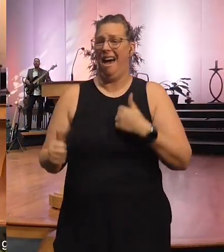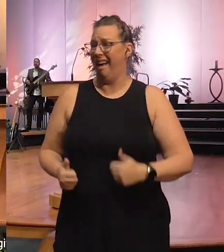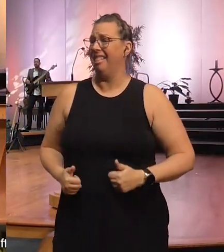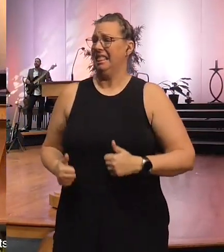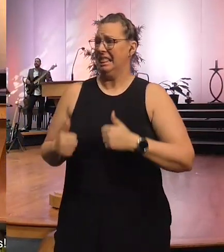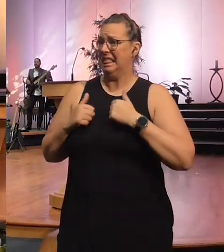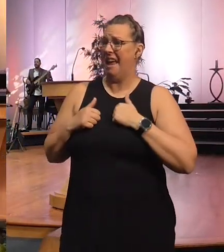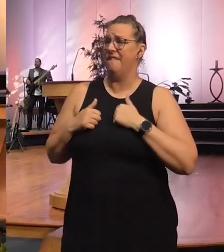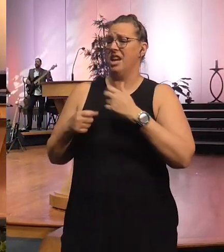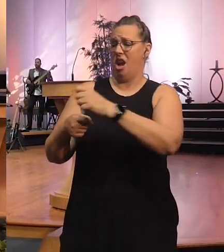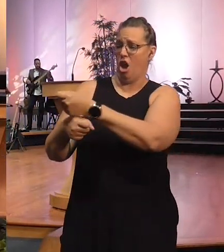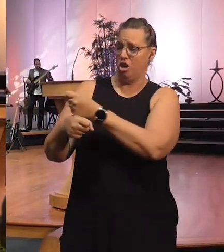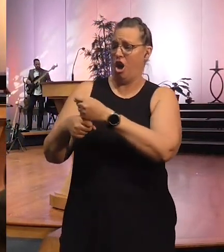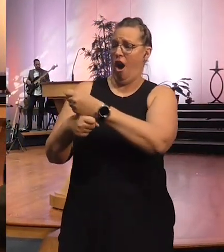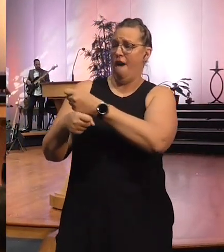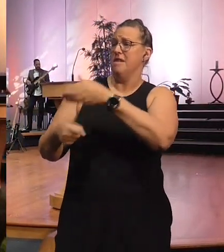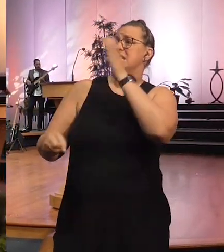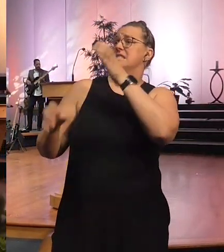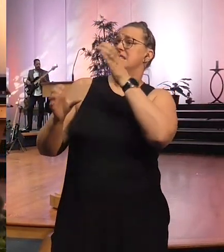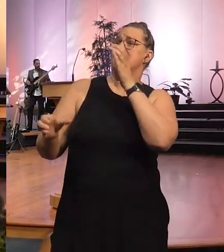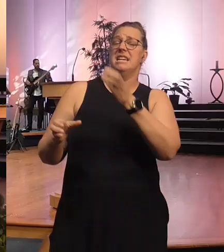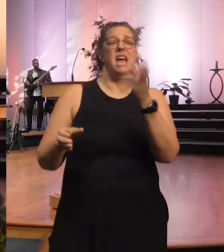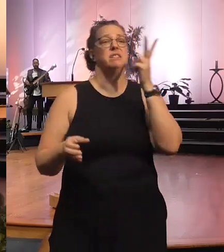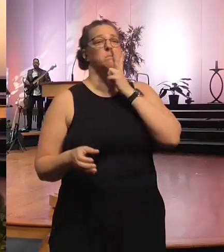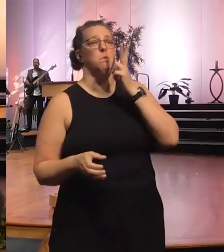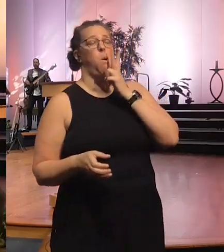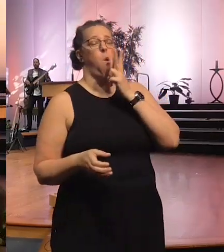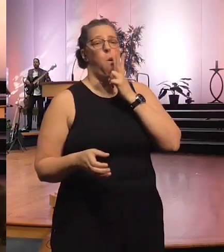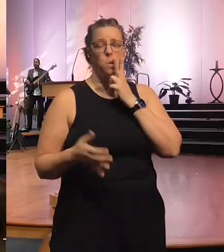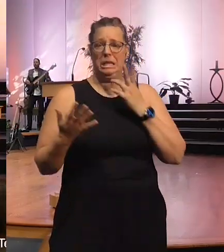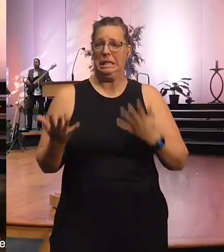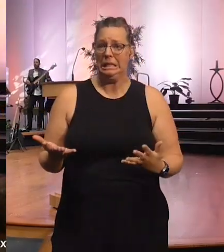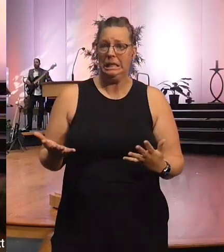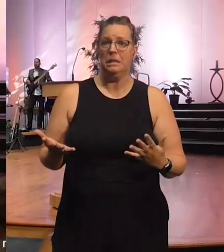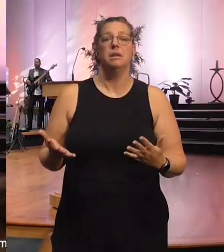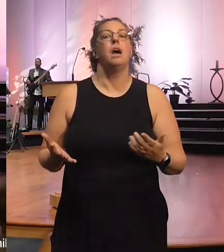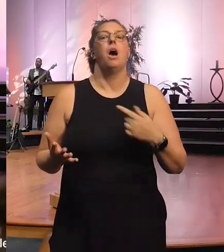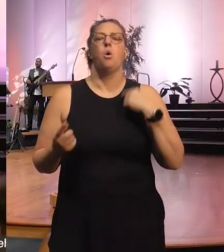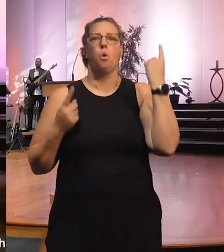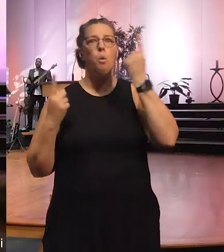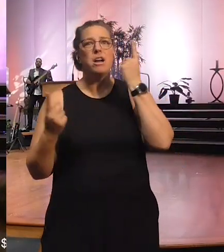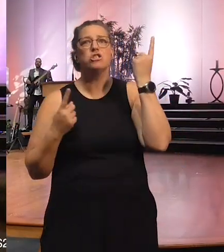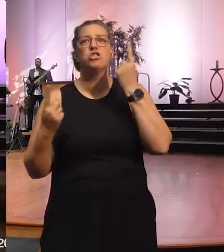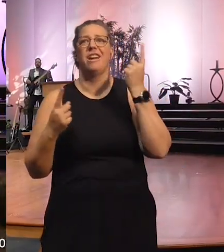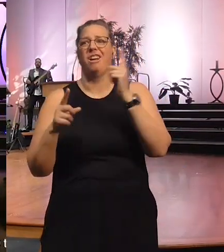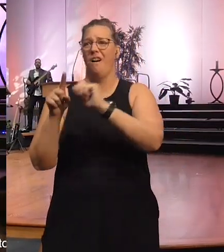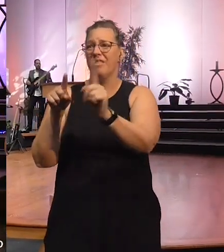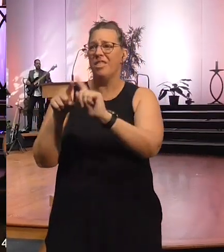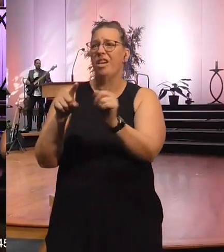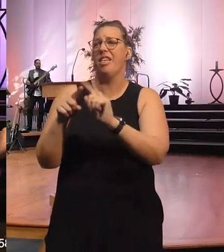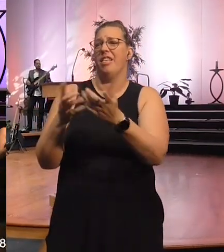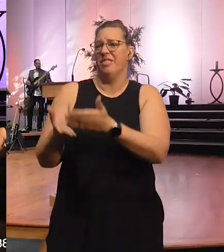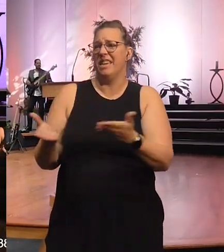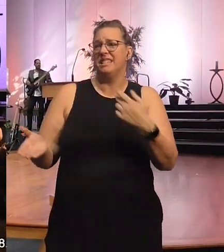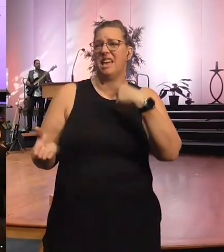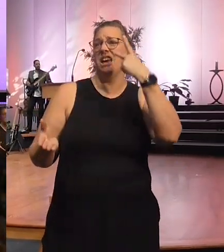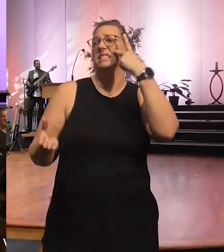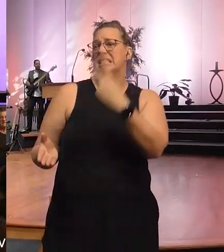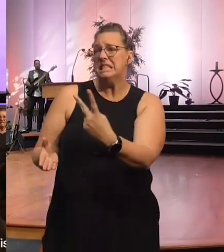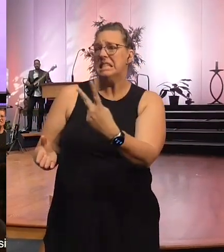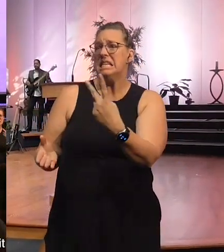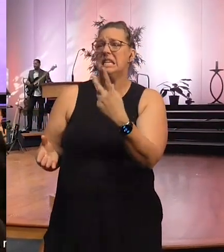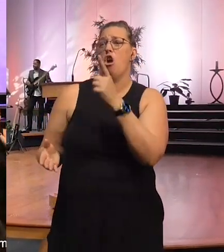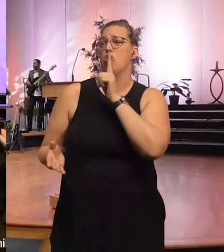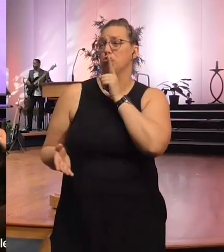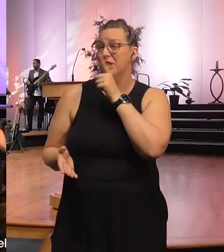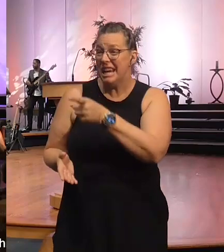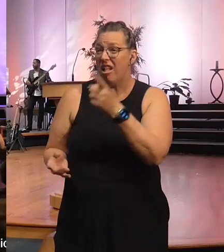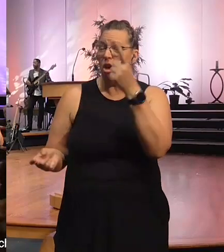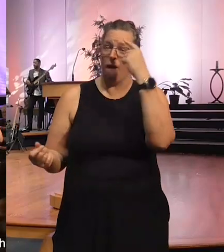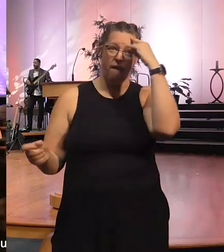on coffee and nicotine I've been wondering if all the things I've seen were ever real